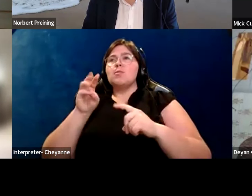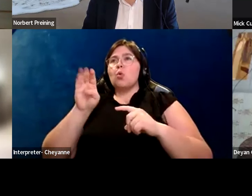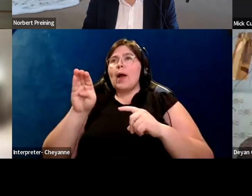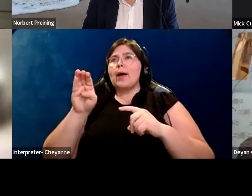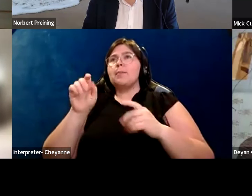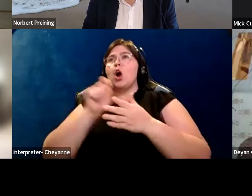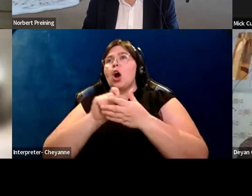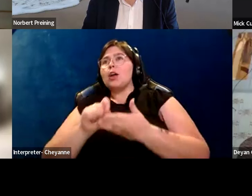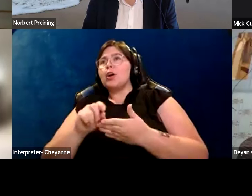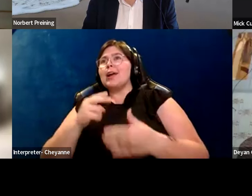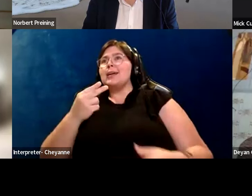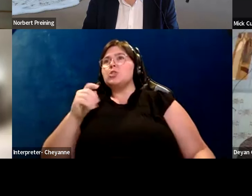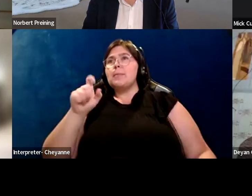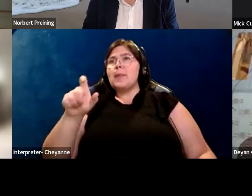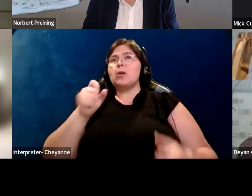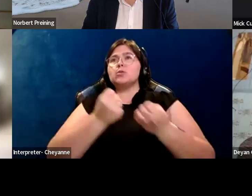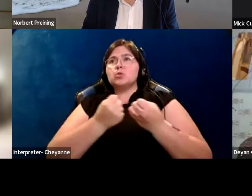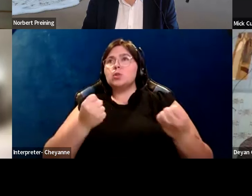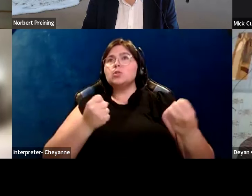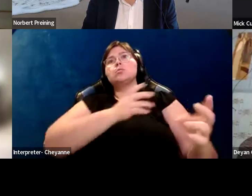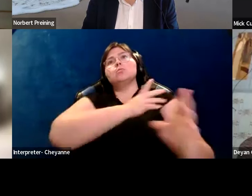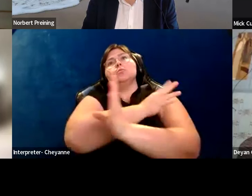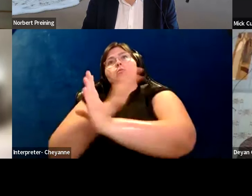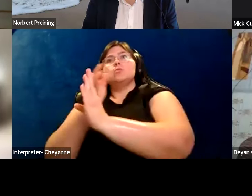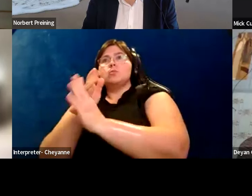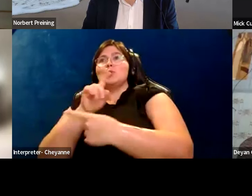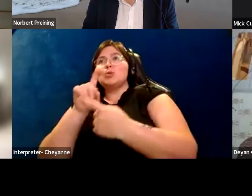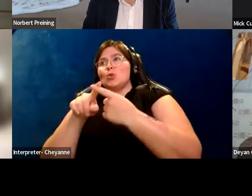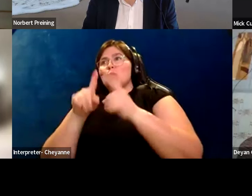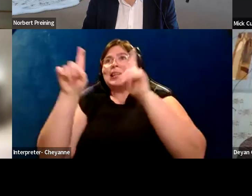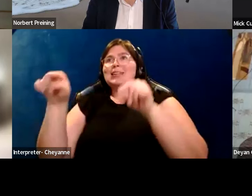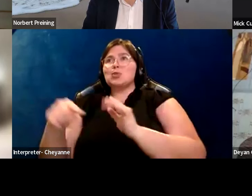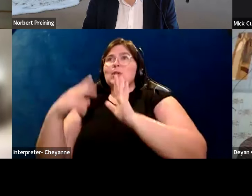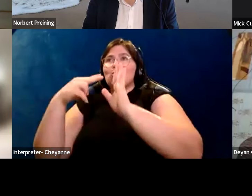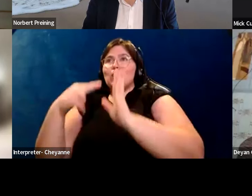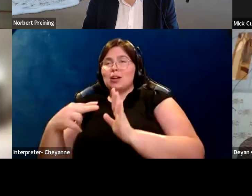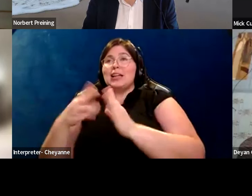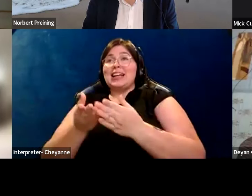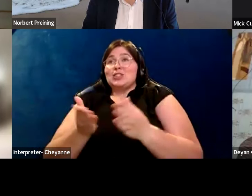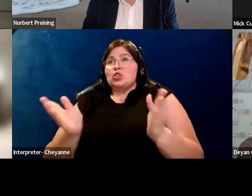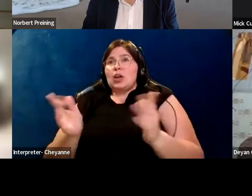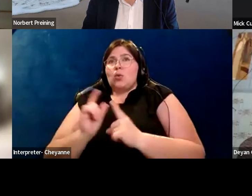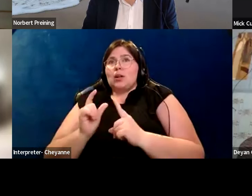going through all the way to the screen reader. So in general terms, before I talk about math,